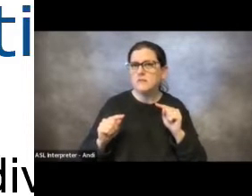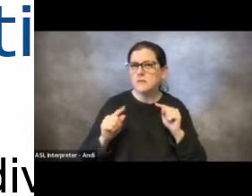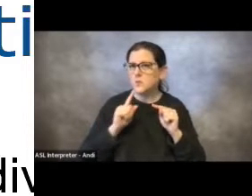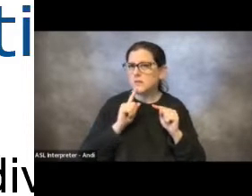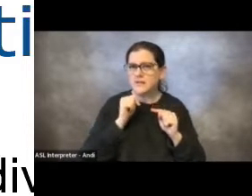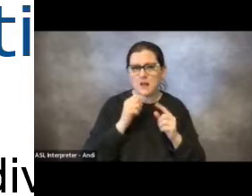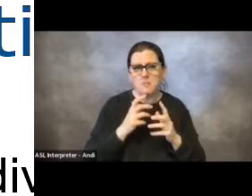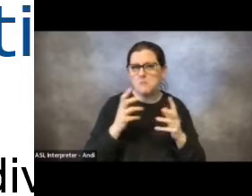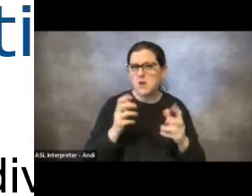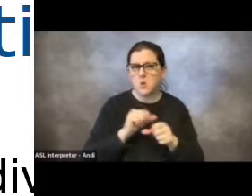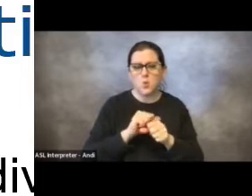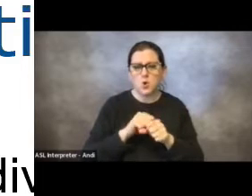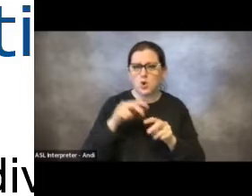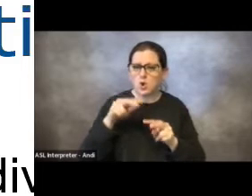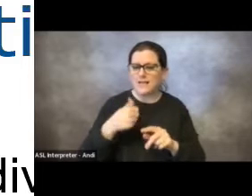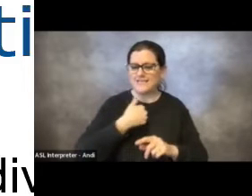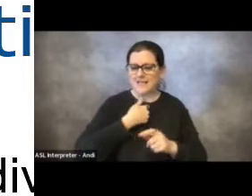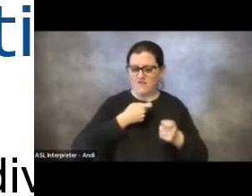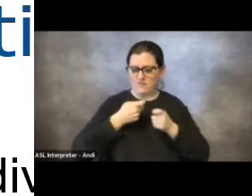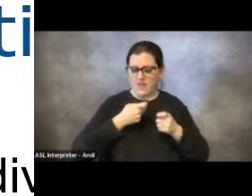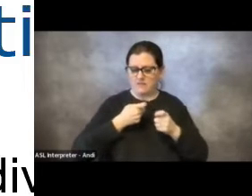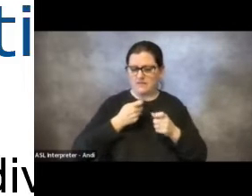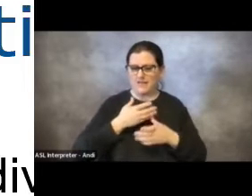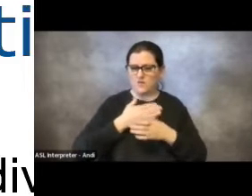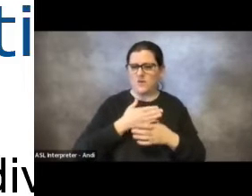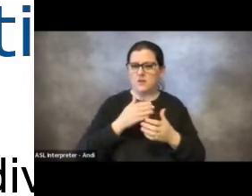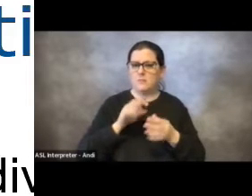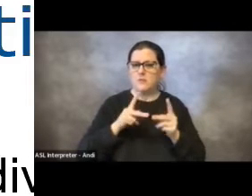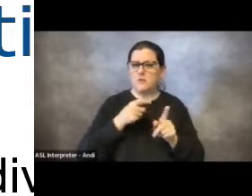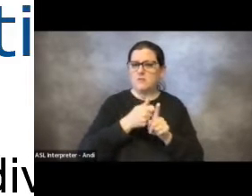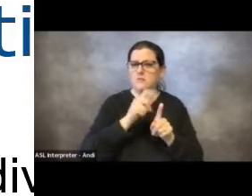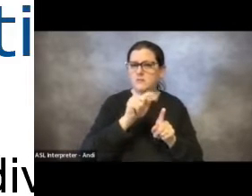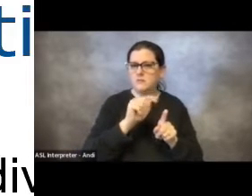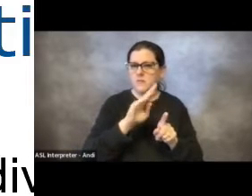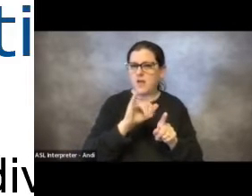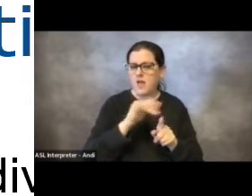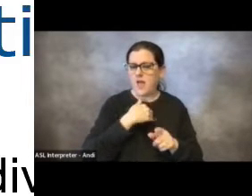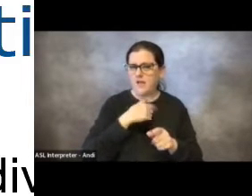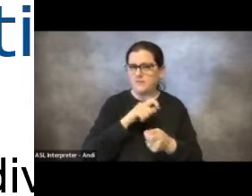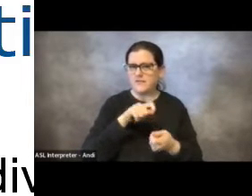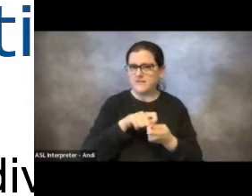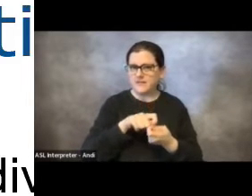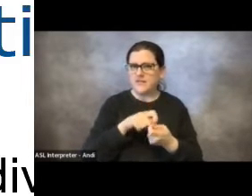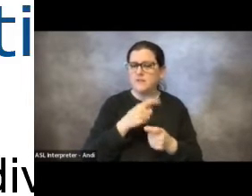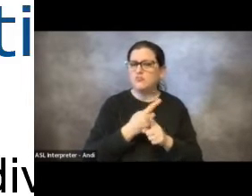looking at self management interventions for people with TBI, specifically making appropriate adaptions and